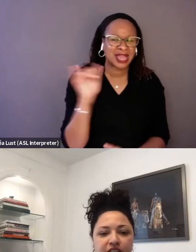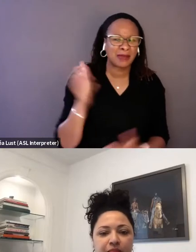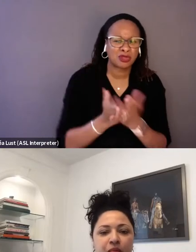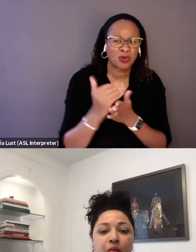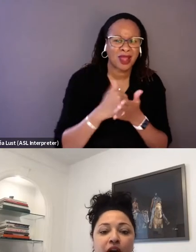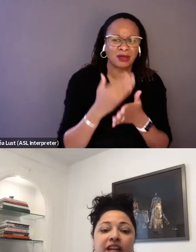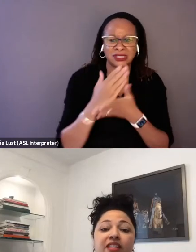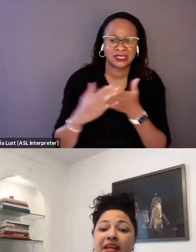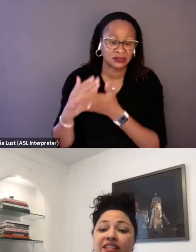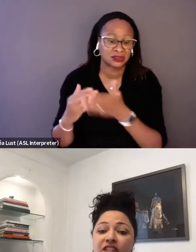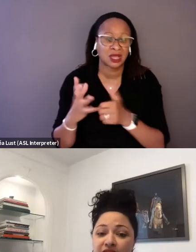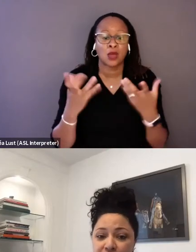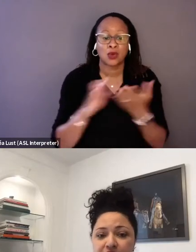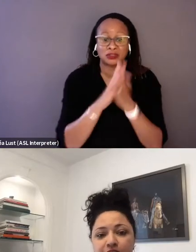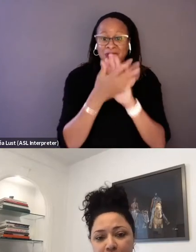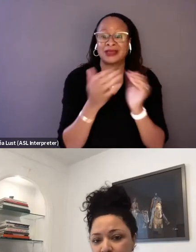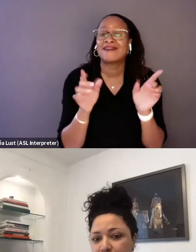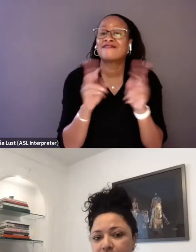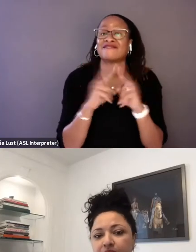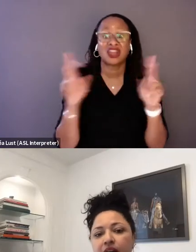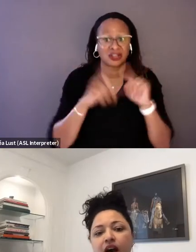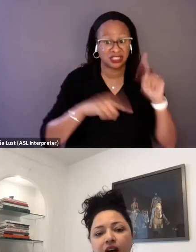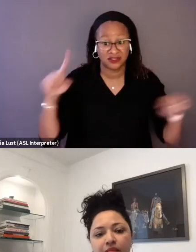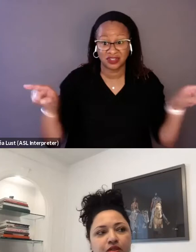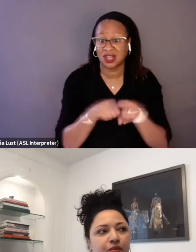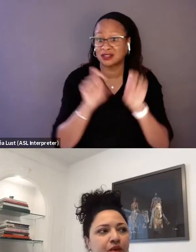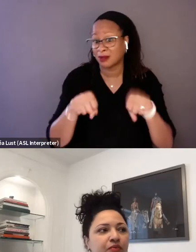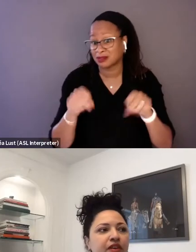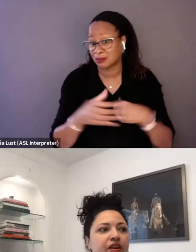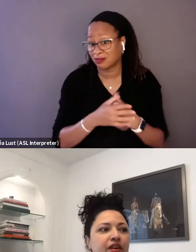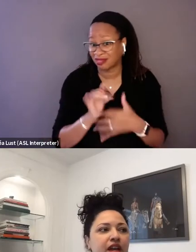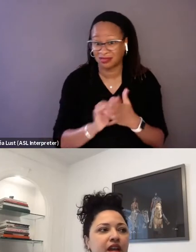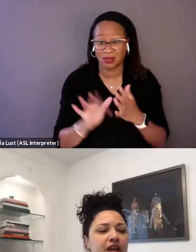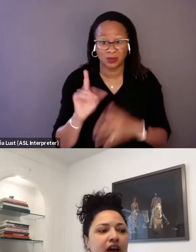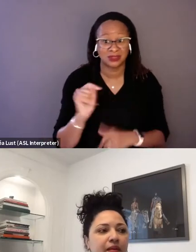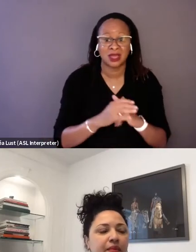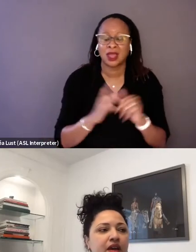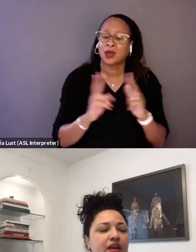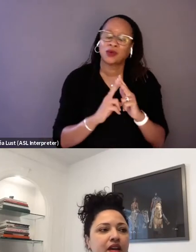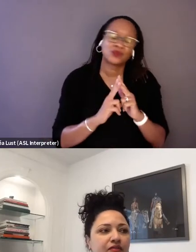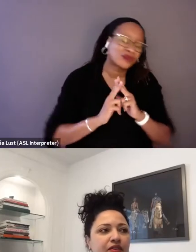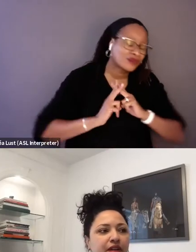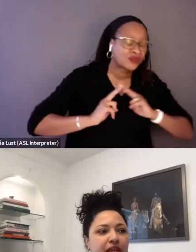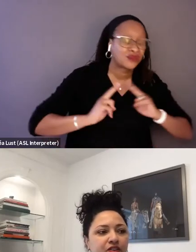and we wanted it to be as diverse as possible. So we were very careful and making sure